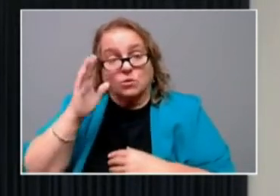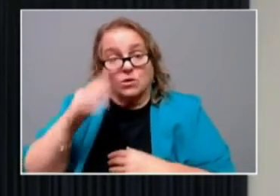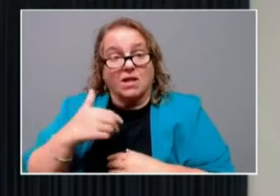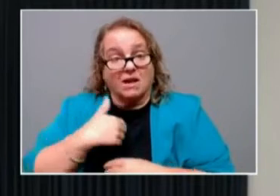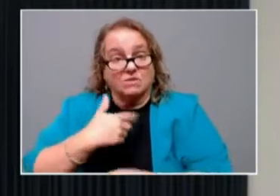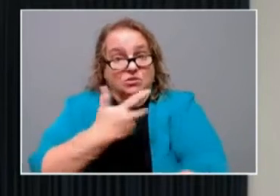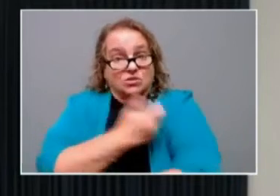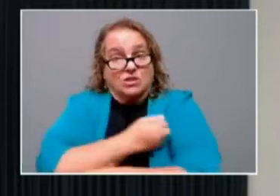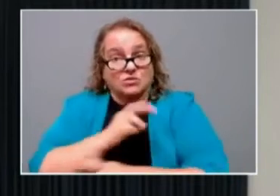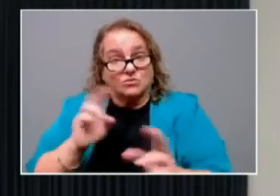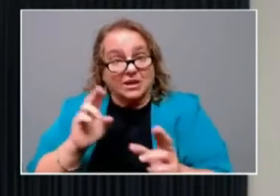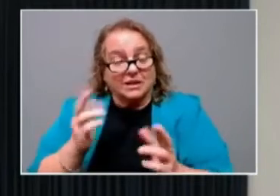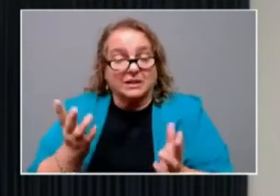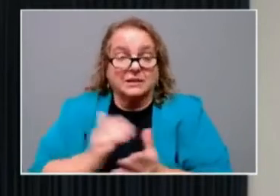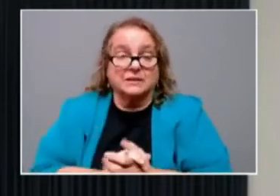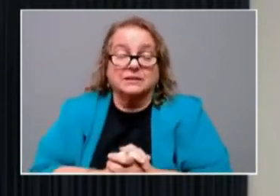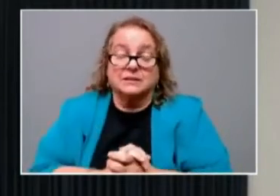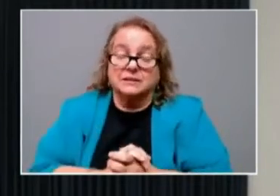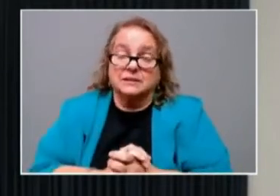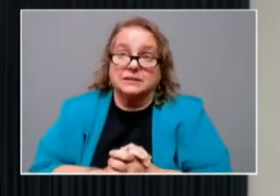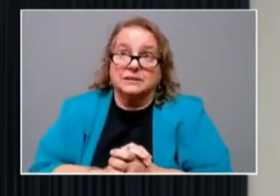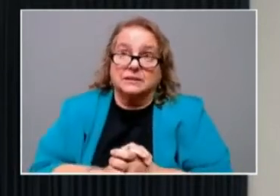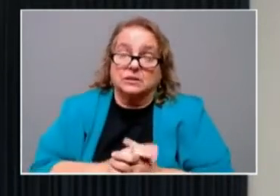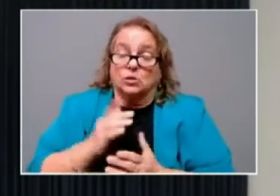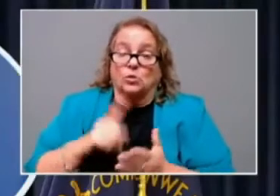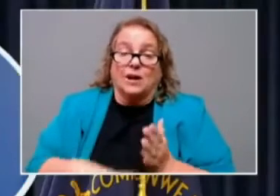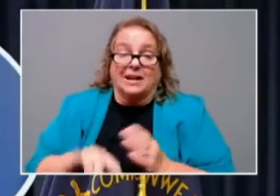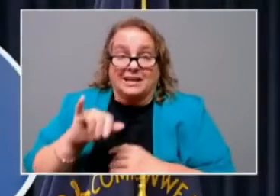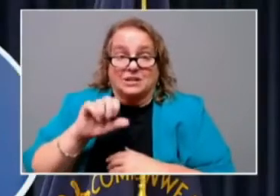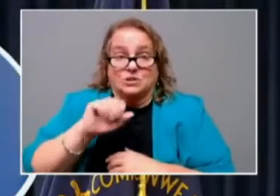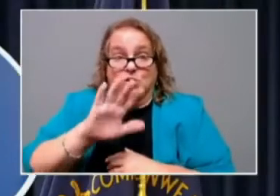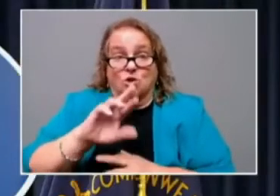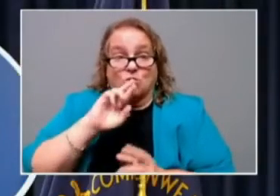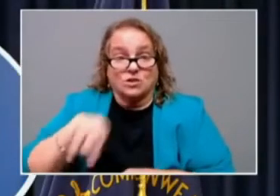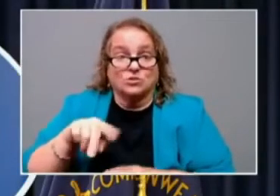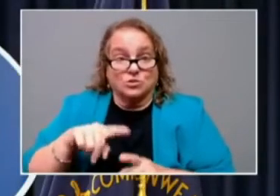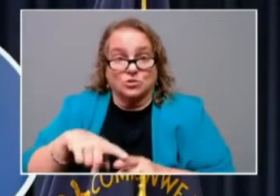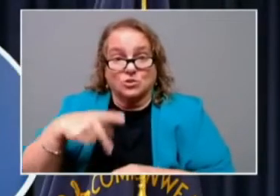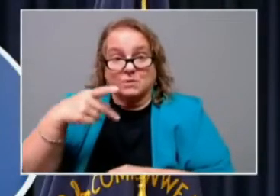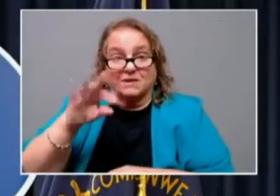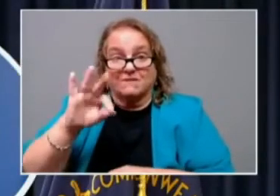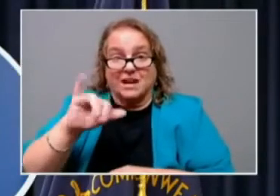the question is, what's my reaction to the Pfizer vaccine? Hopefully being